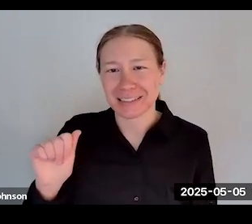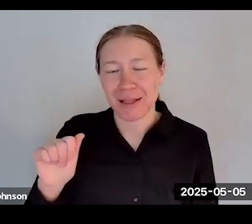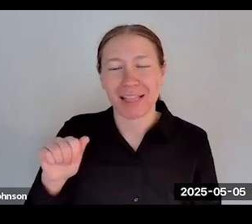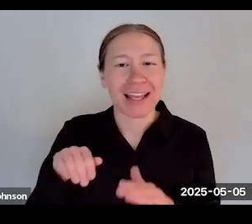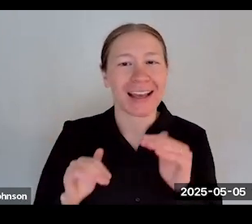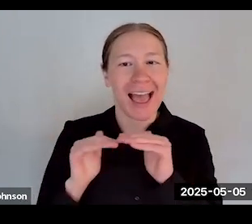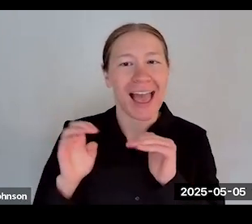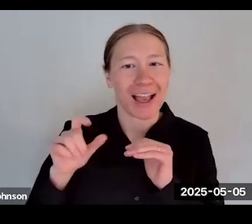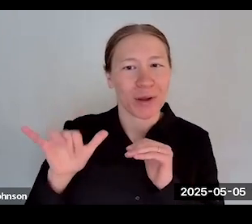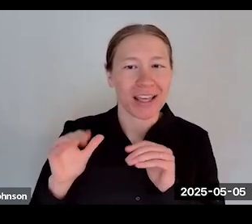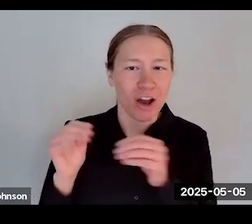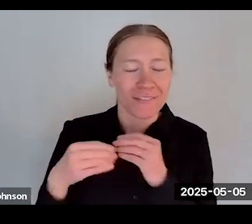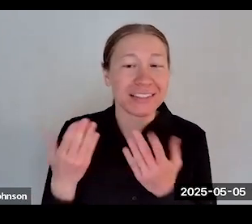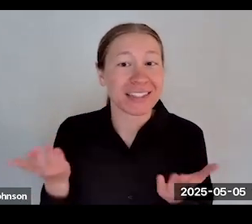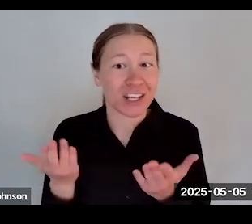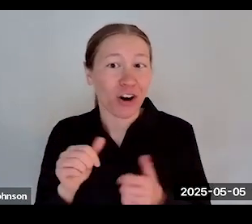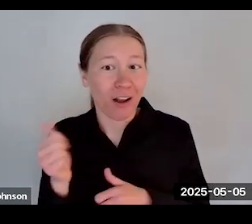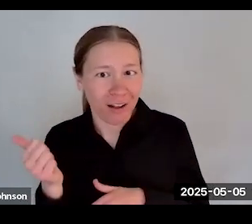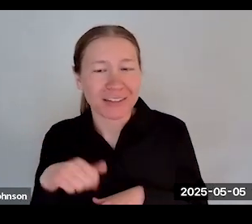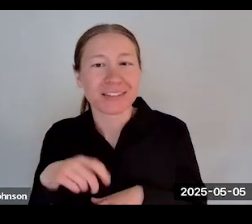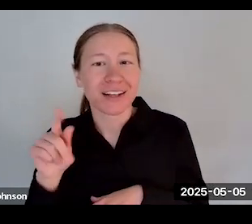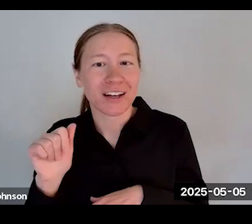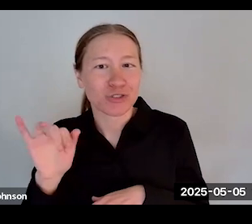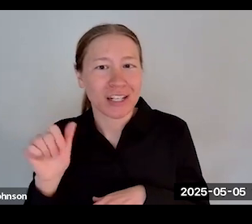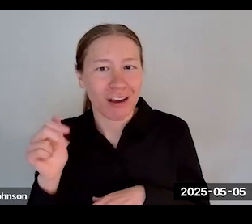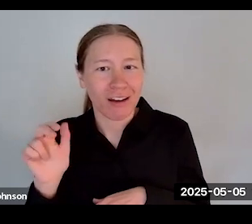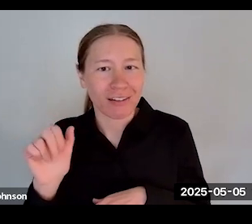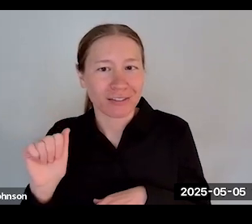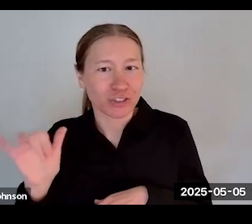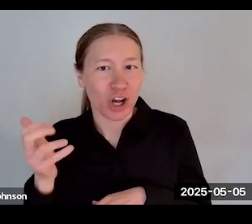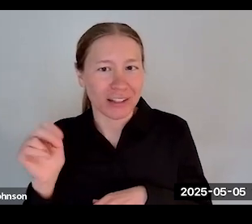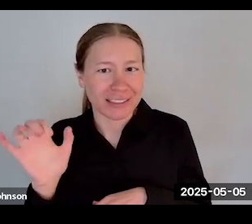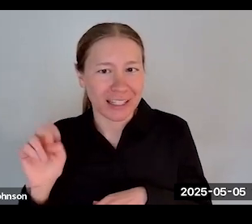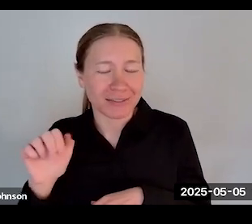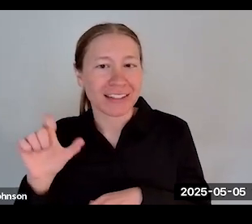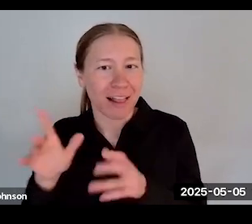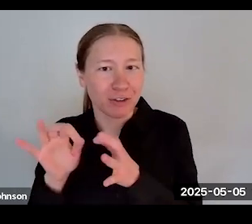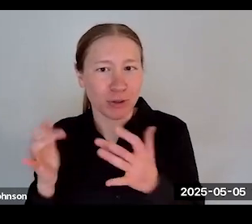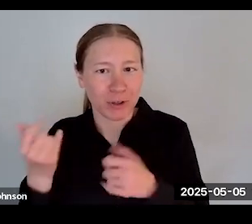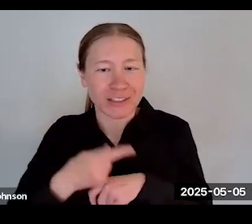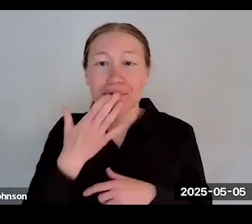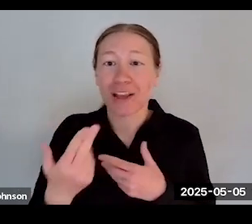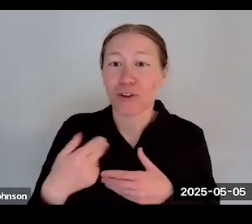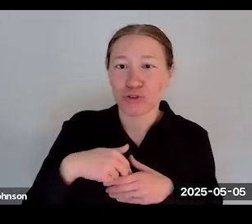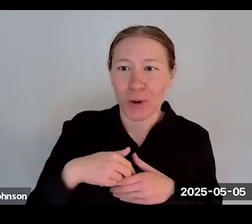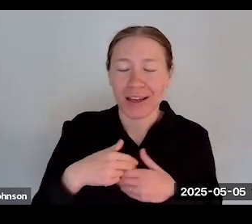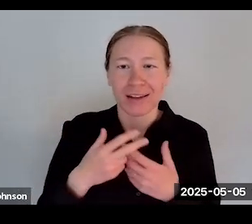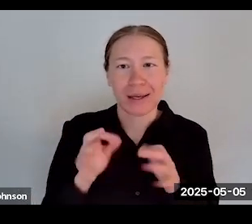who's providing ASL interpretation today. Thank you for joining us for this important workshop on workplace accommodations.